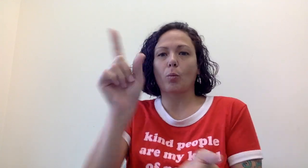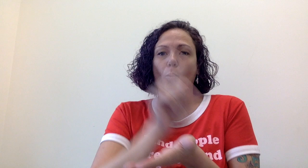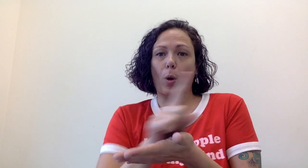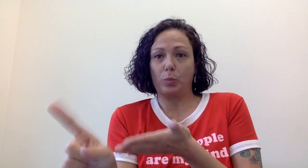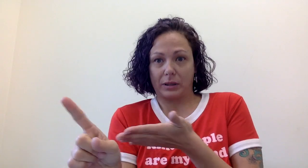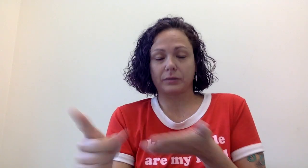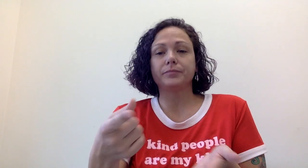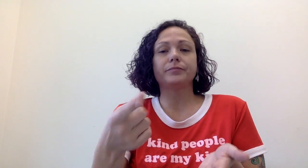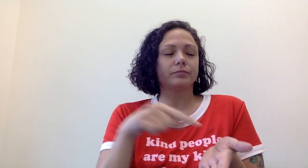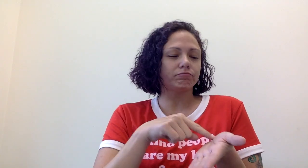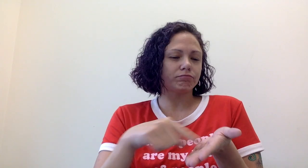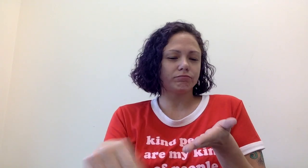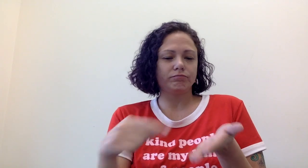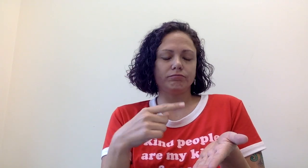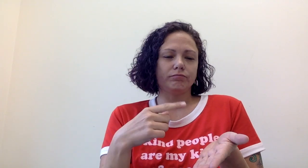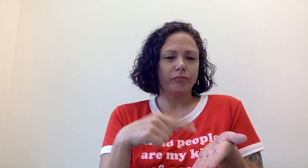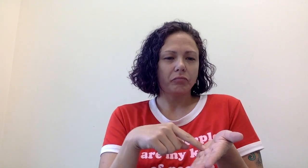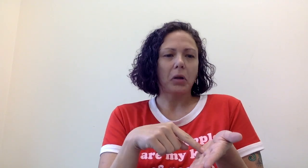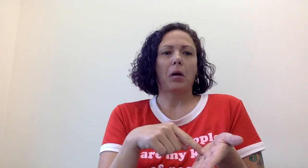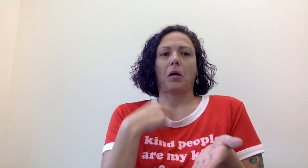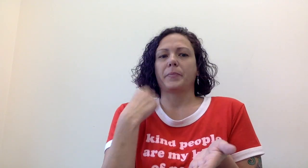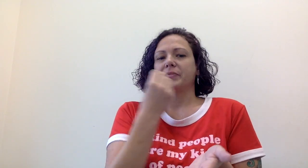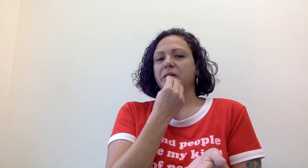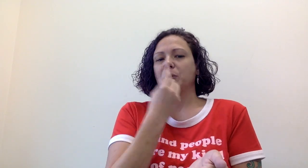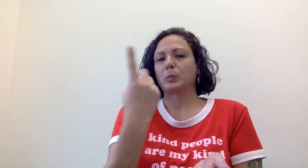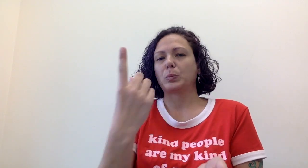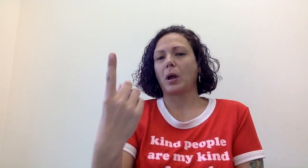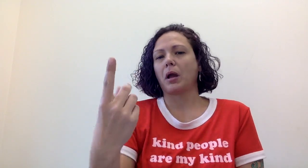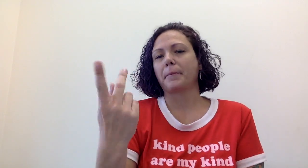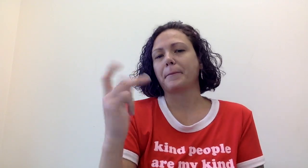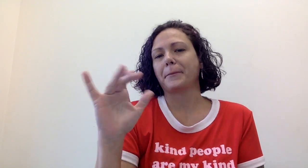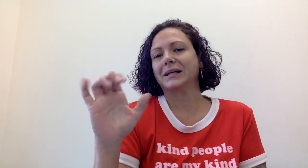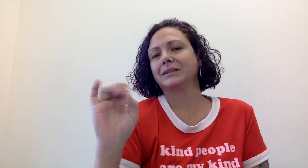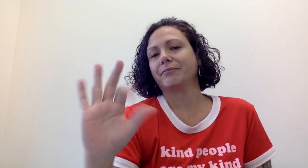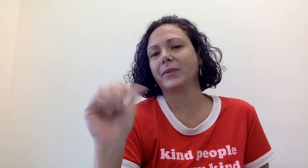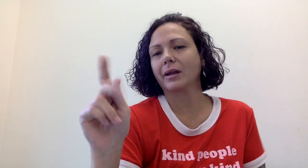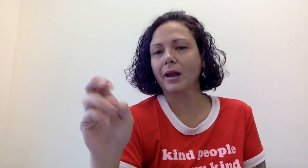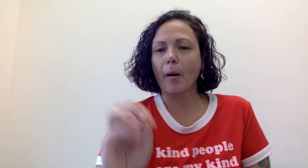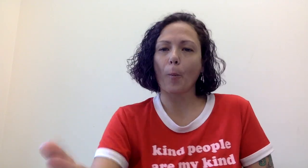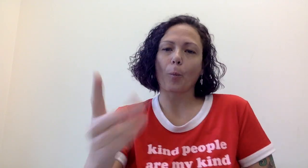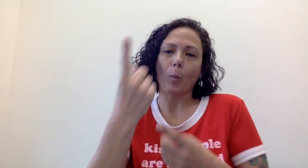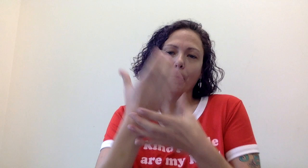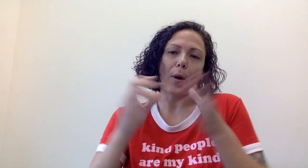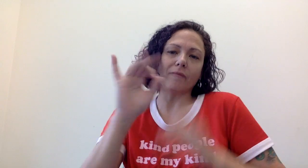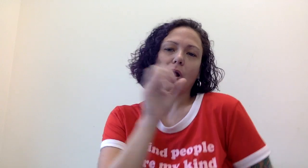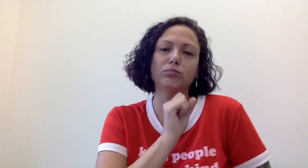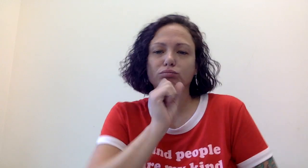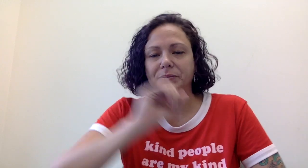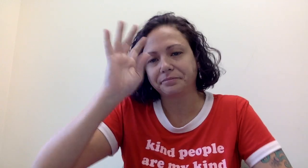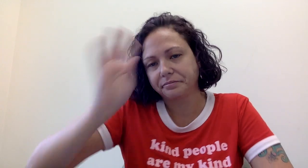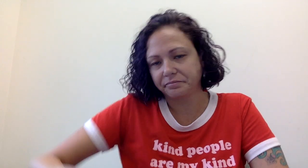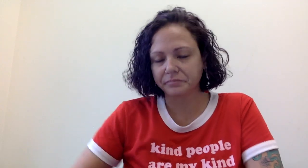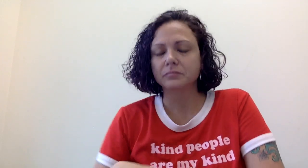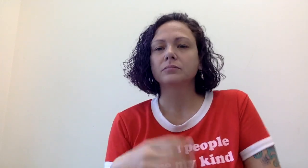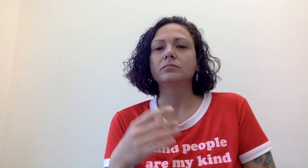For example. This week, you've had a piece of cake or a bowl of ice cream, whatever.